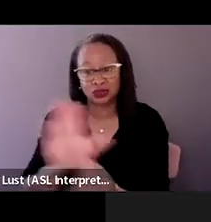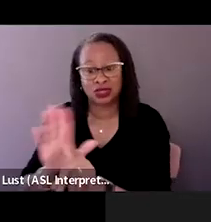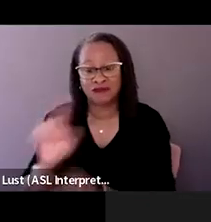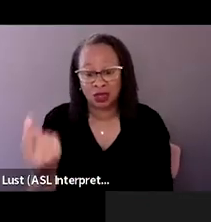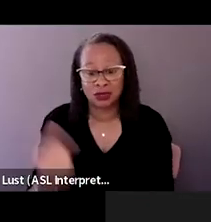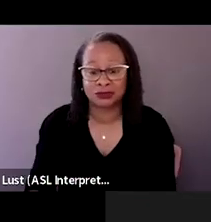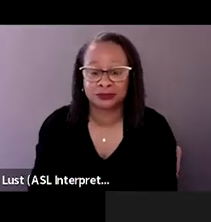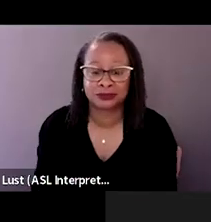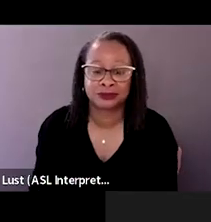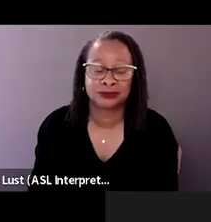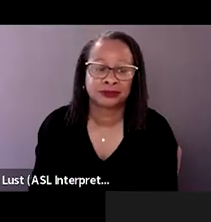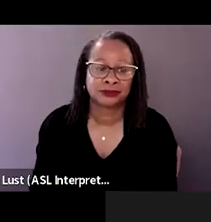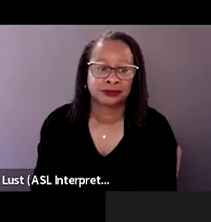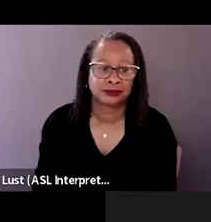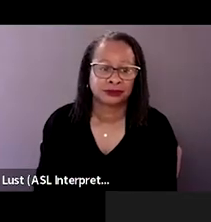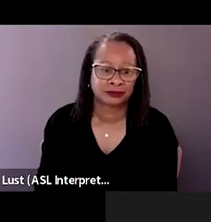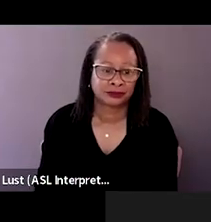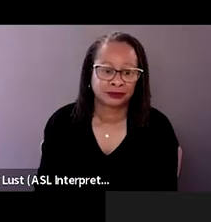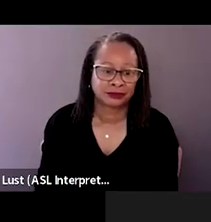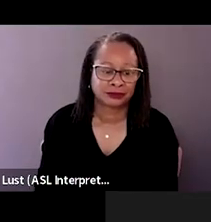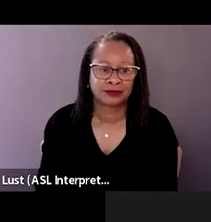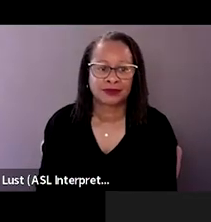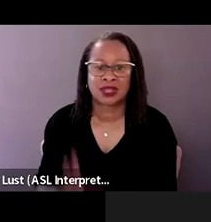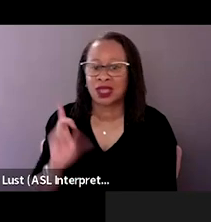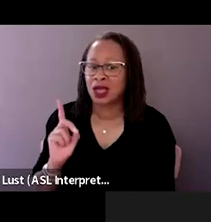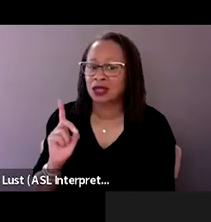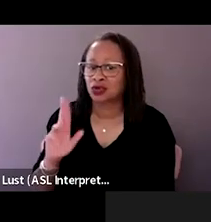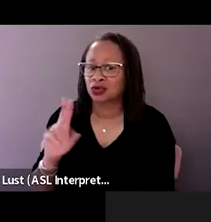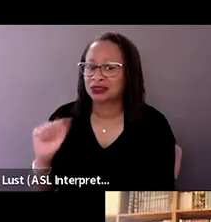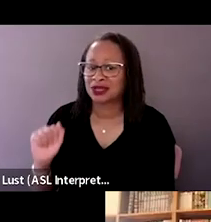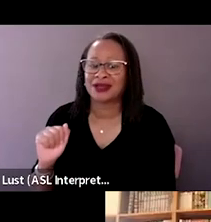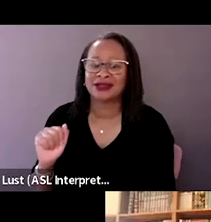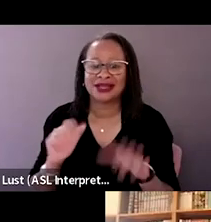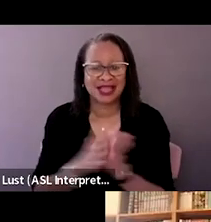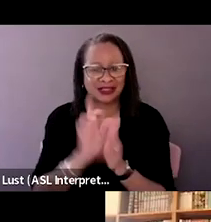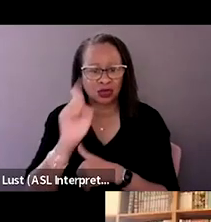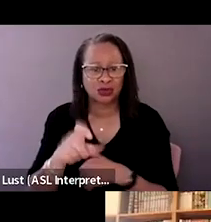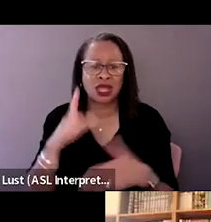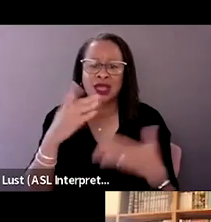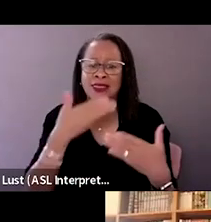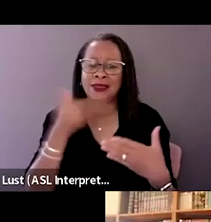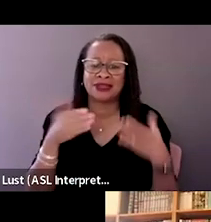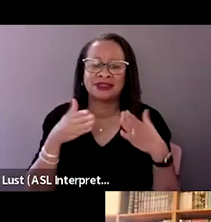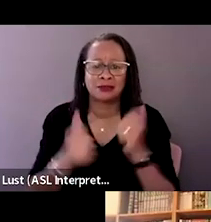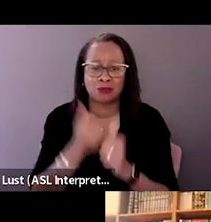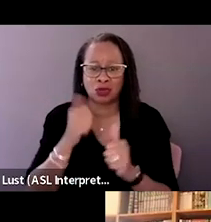And I'm just gonna refer to Darko, who's asked the question, what's the best and most effective way to approach broadcasters when you've not worked with them?